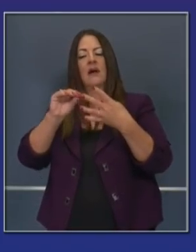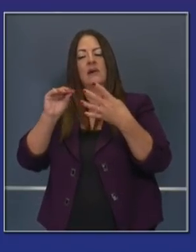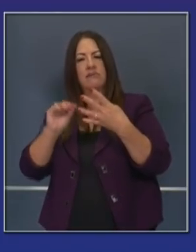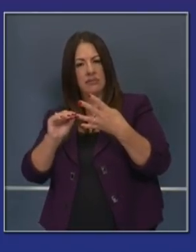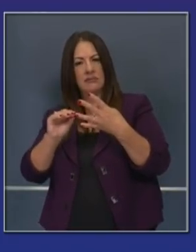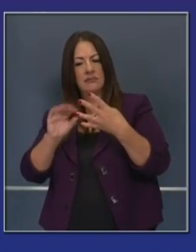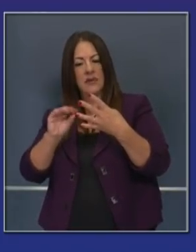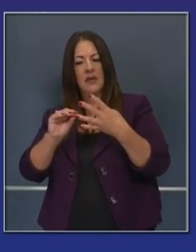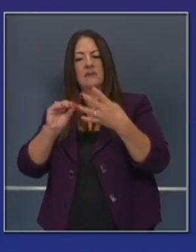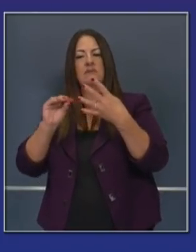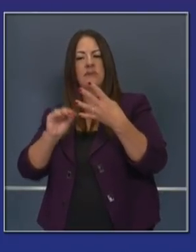MOST RESTRICTIVE TIER.